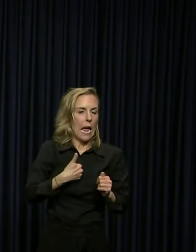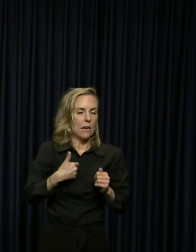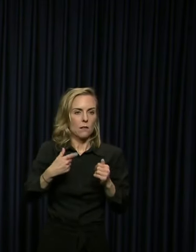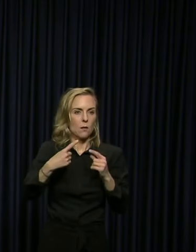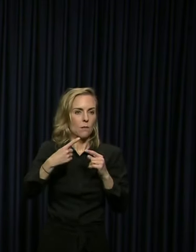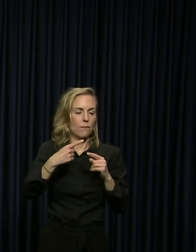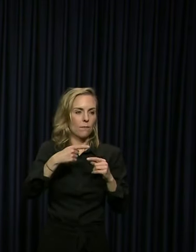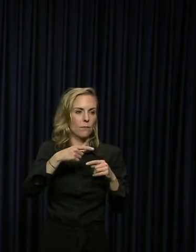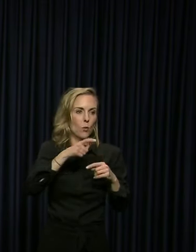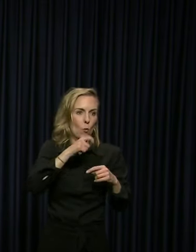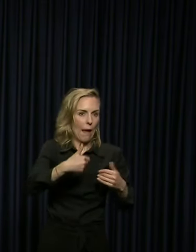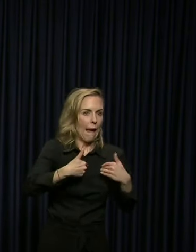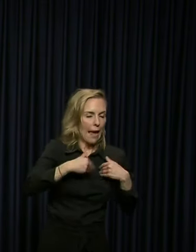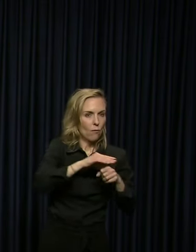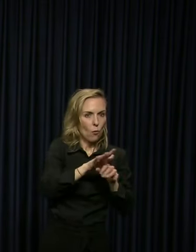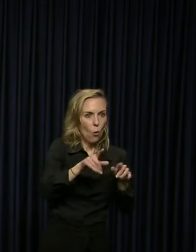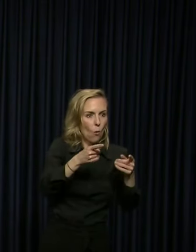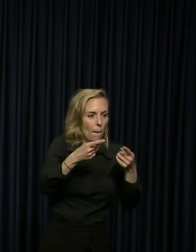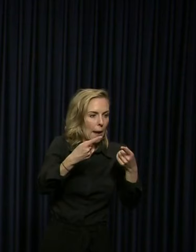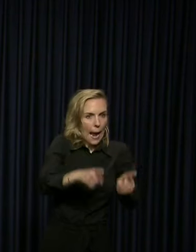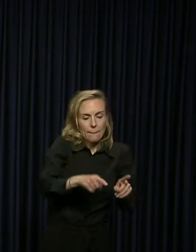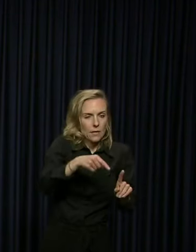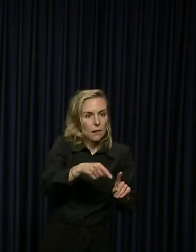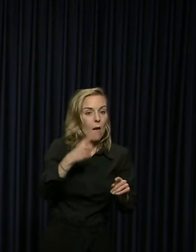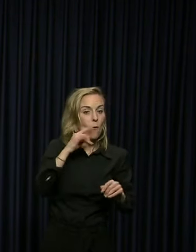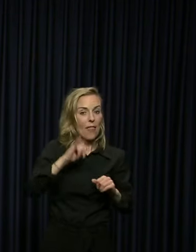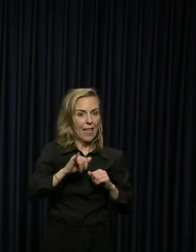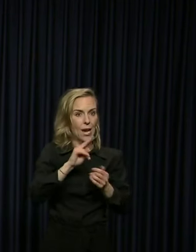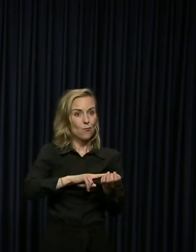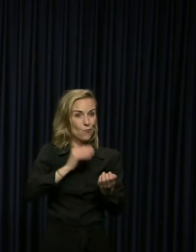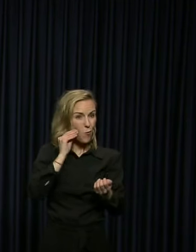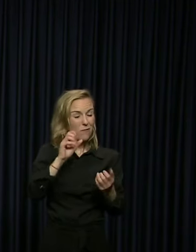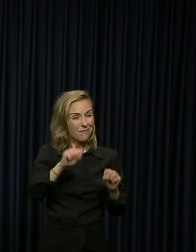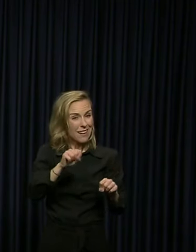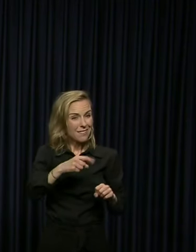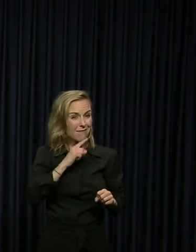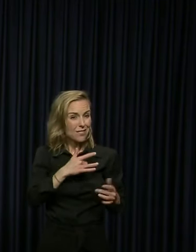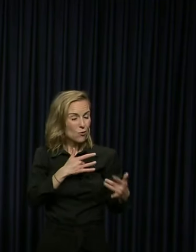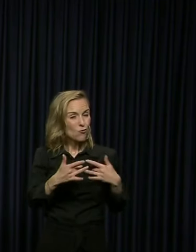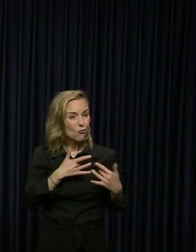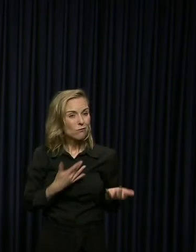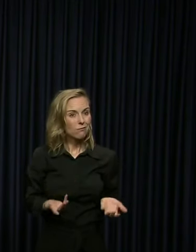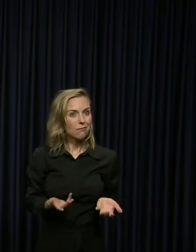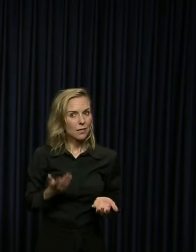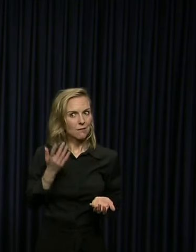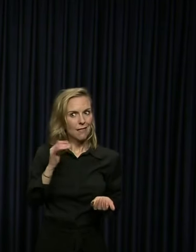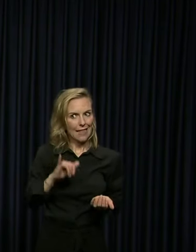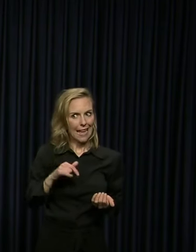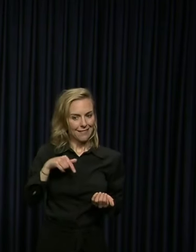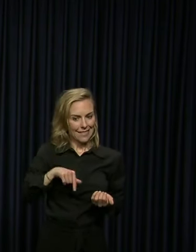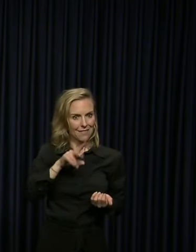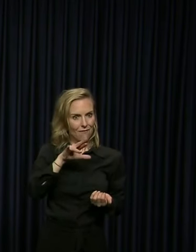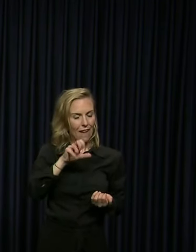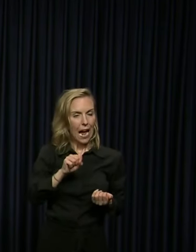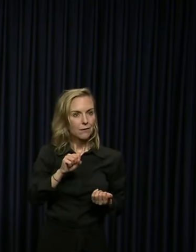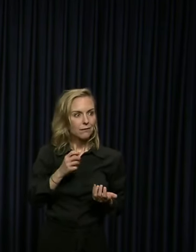NATIONAL STOCK WIDE NORMALLY DOES THINGS, YOU GET AMOUNTS BY